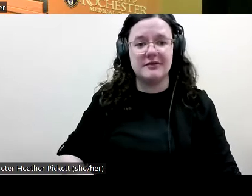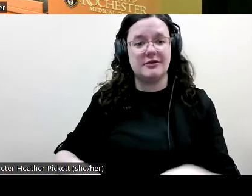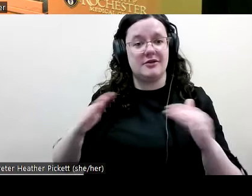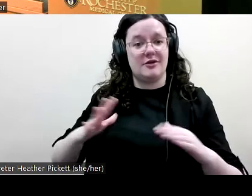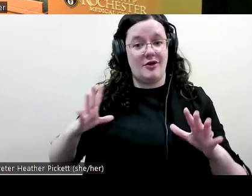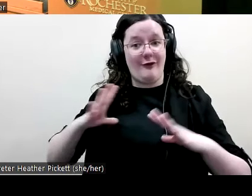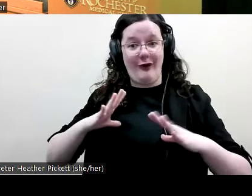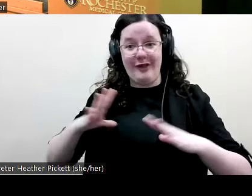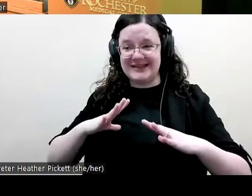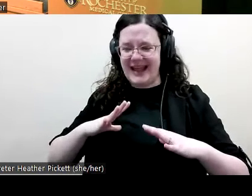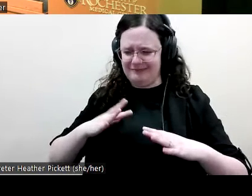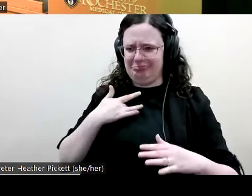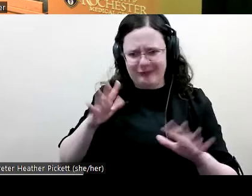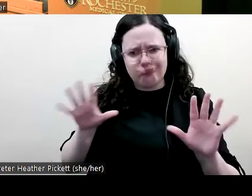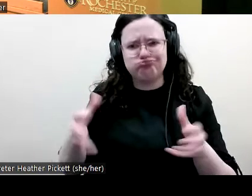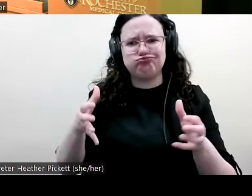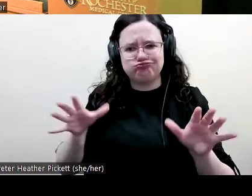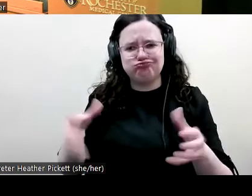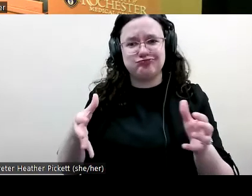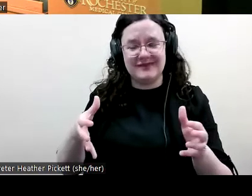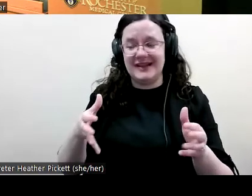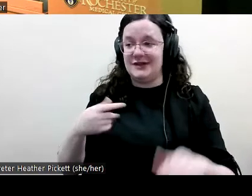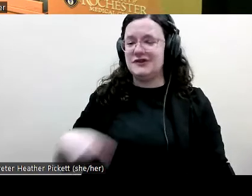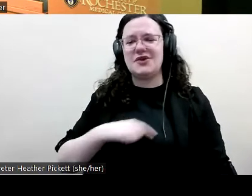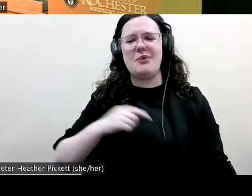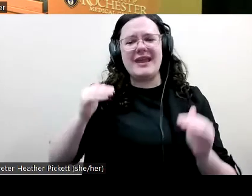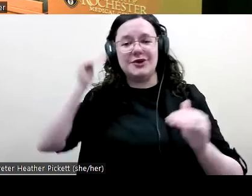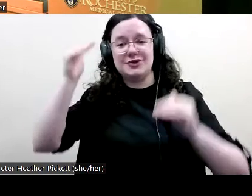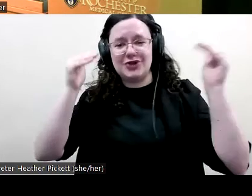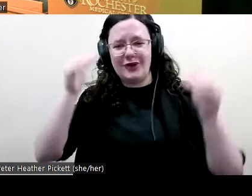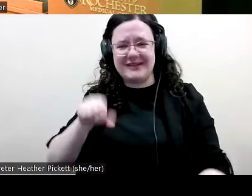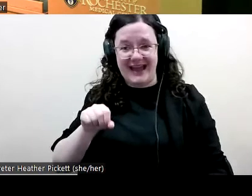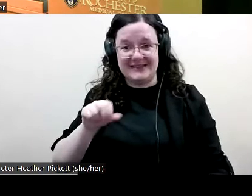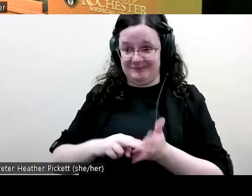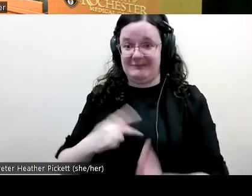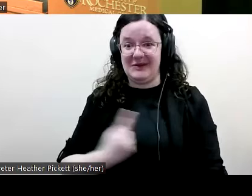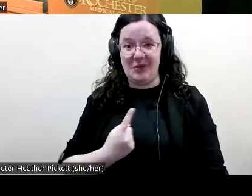mean that we're you know operating alone we still operate within a family um and a community that